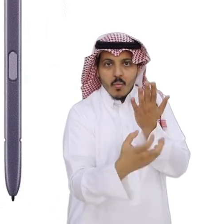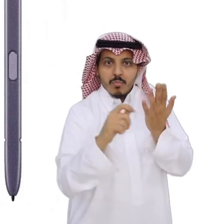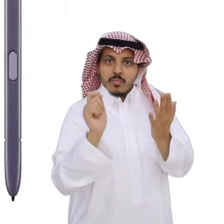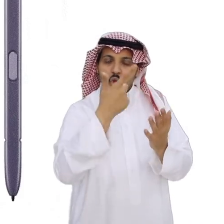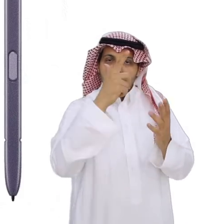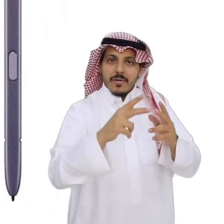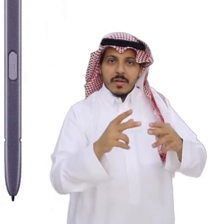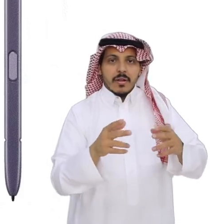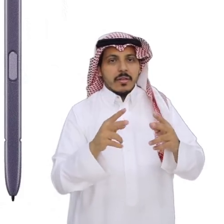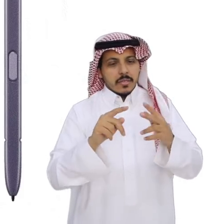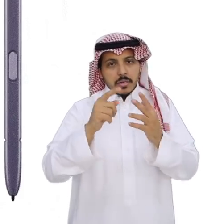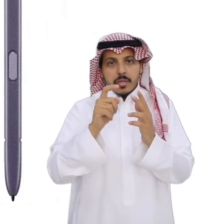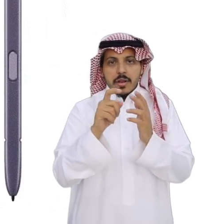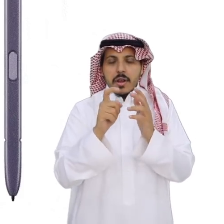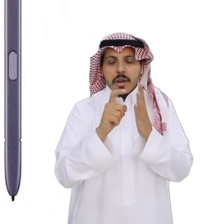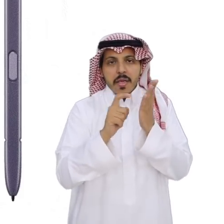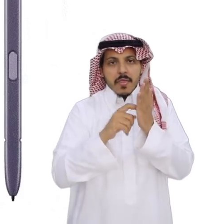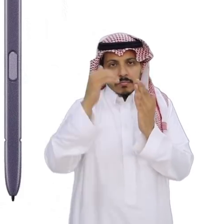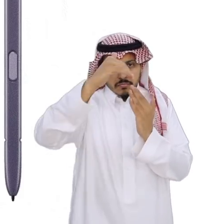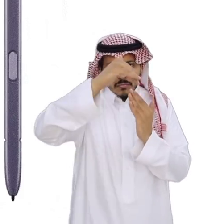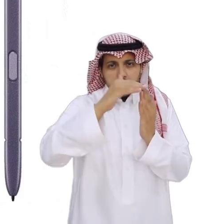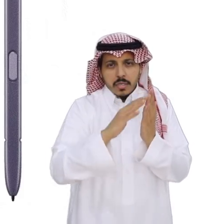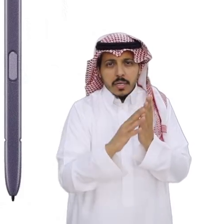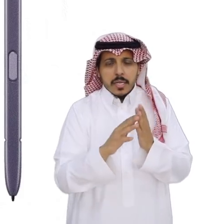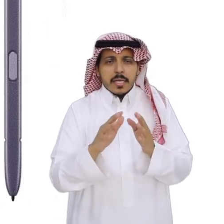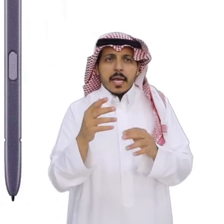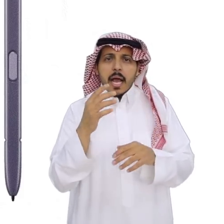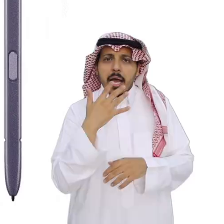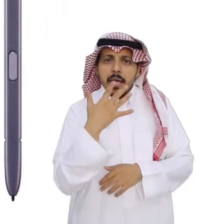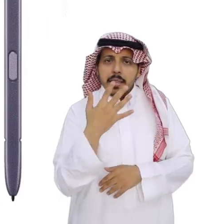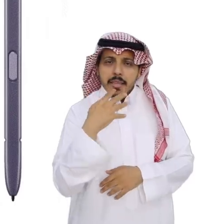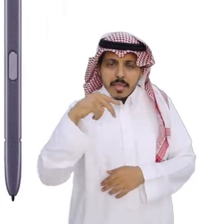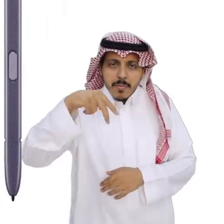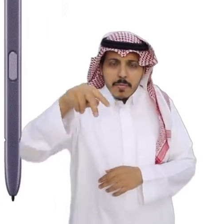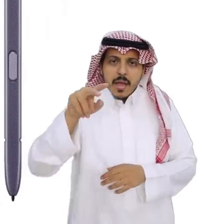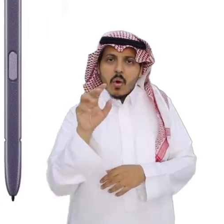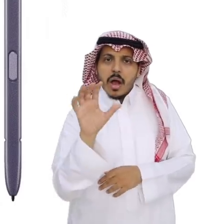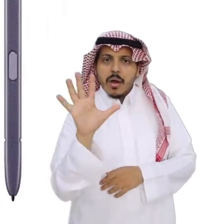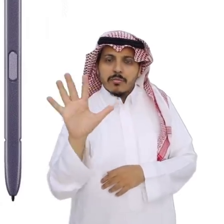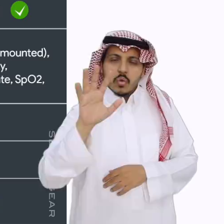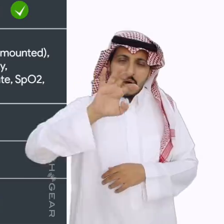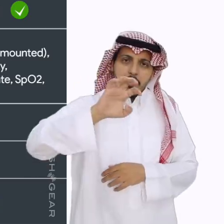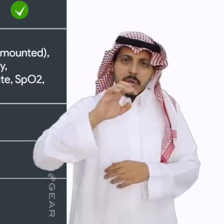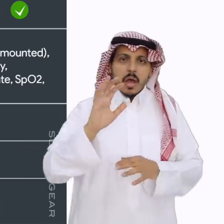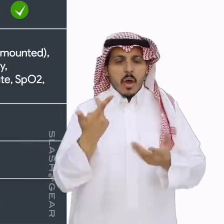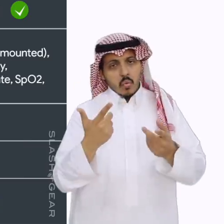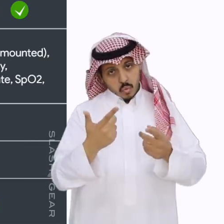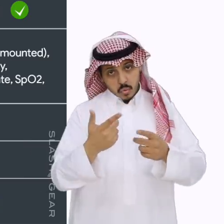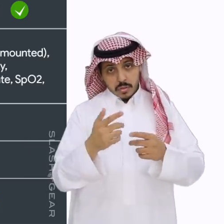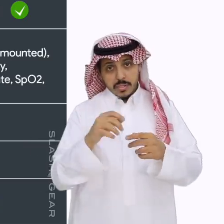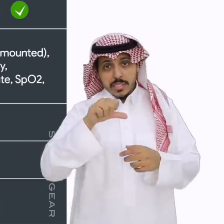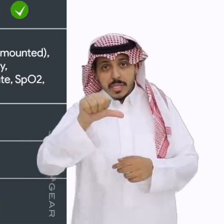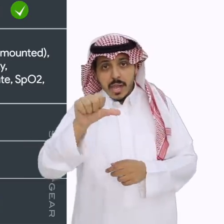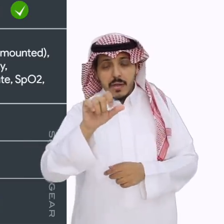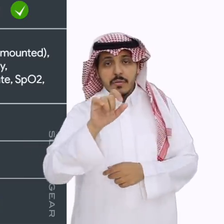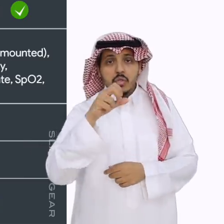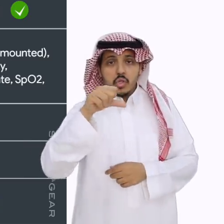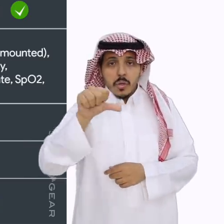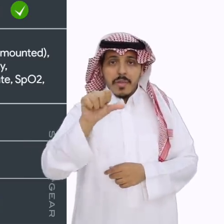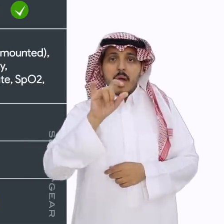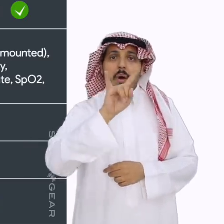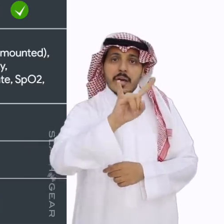It will also have the new processors, whether Qualcome 845 or the new Exynos 8110.